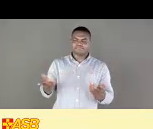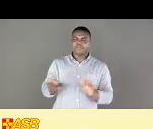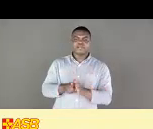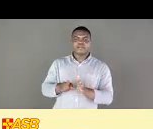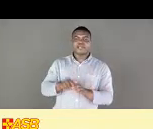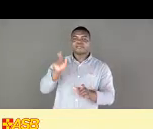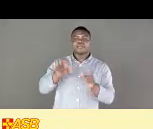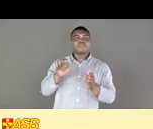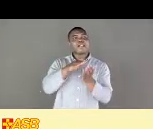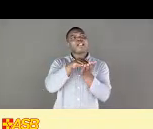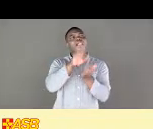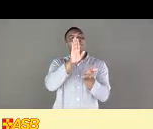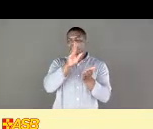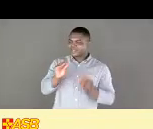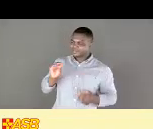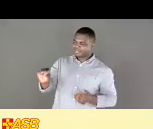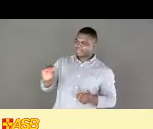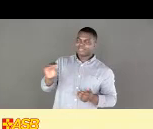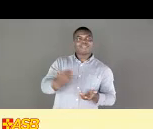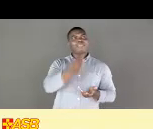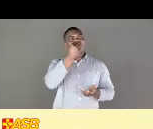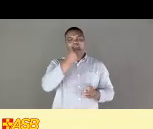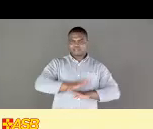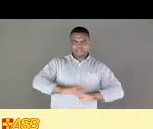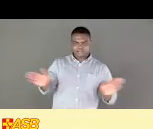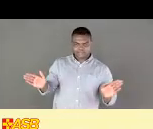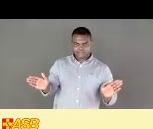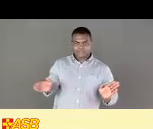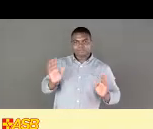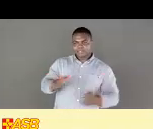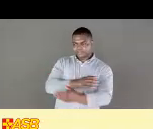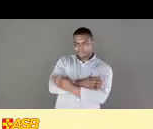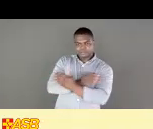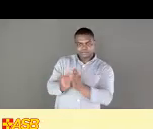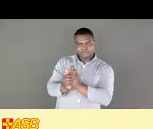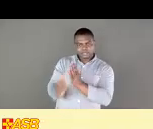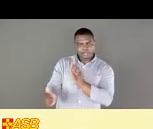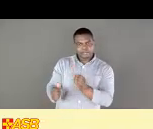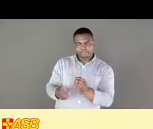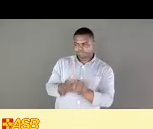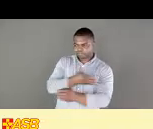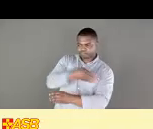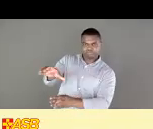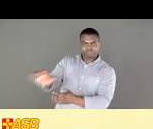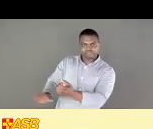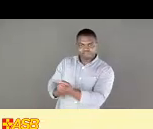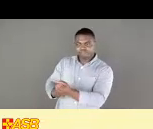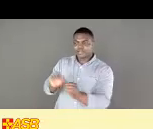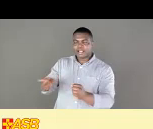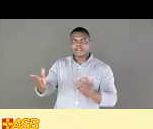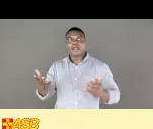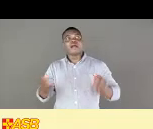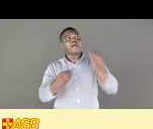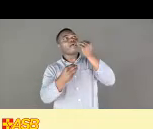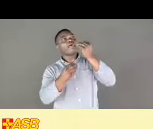And next is about the capacity of the OPDs. We find that there is a gap between the capacity